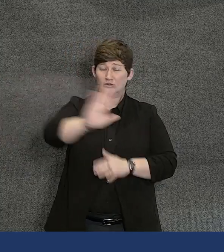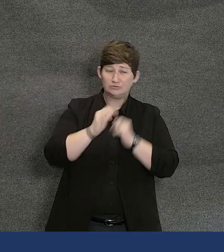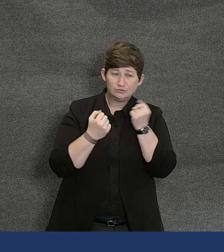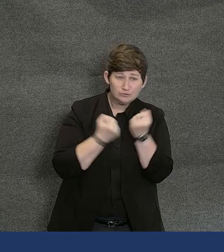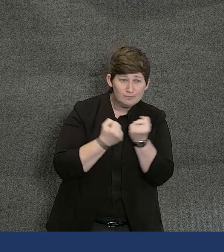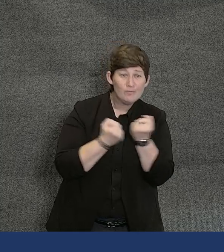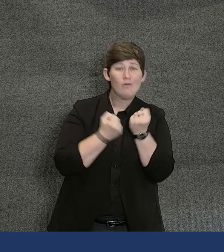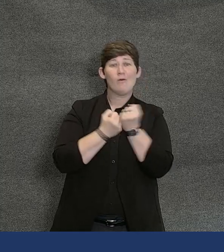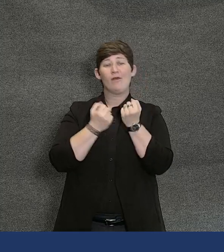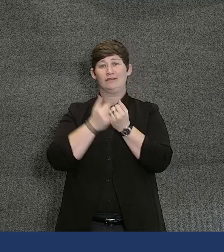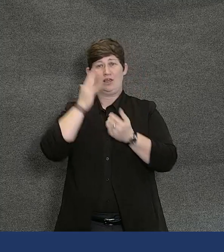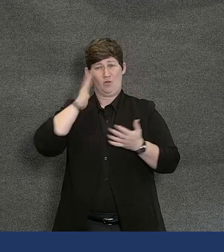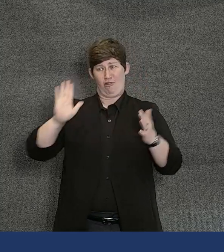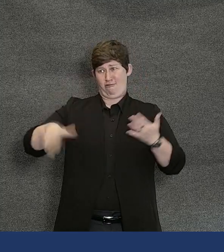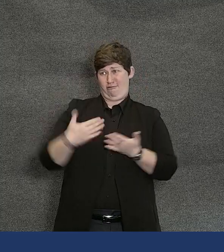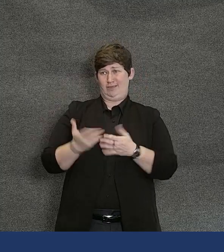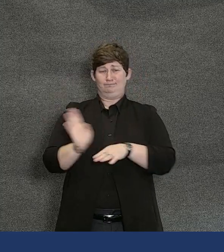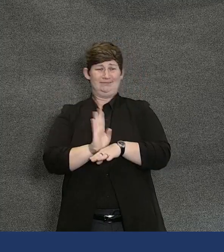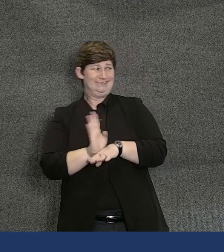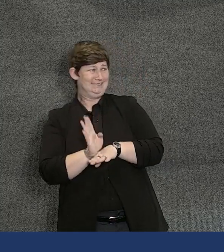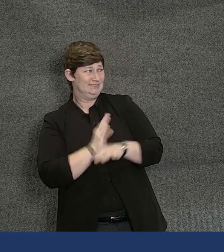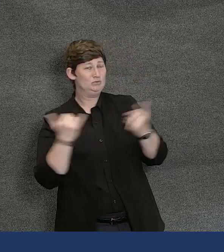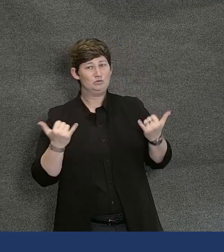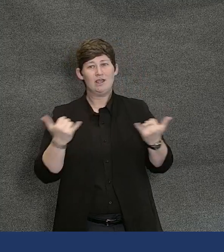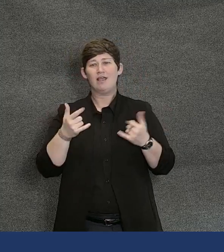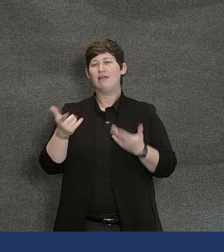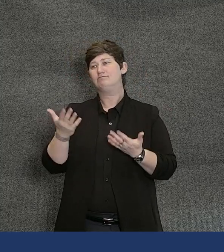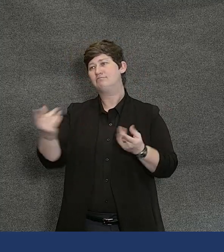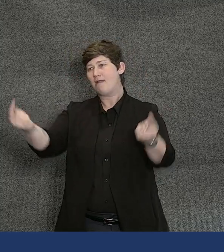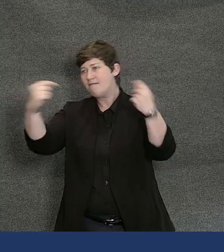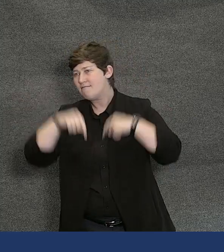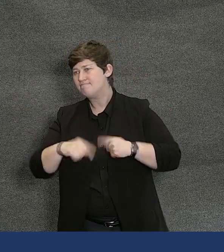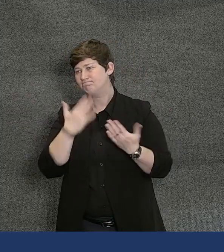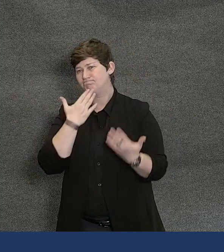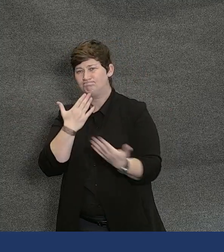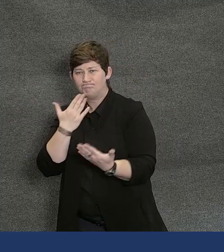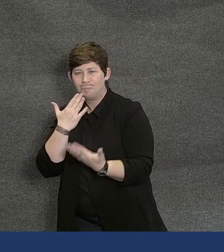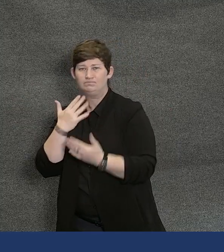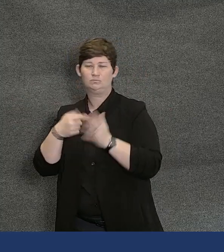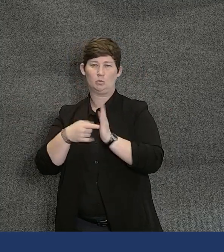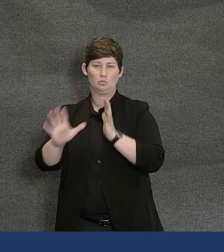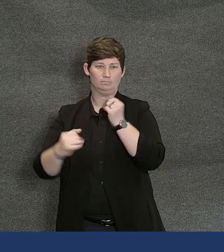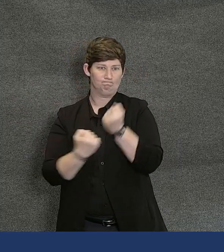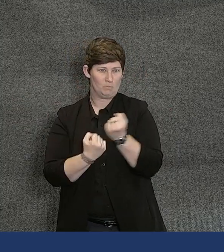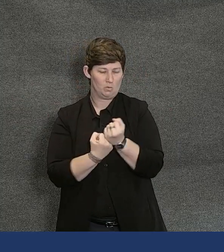today to join us. Now, I want to provide you with a summary of our agenda.